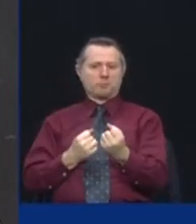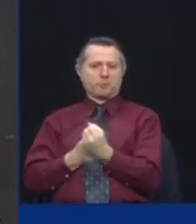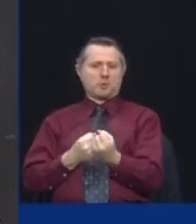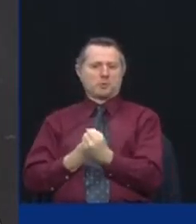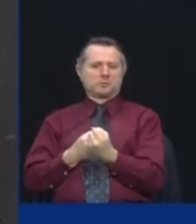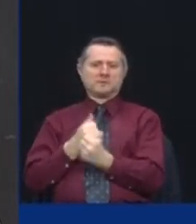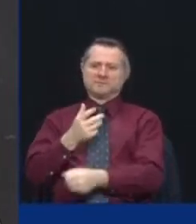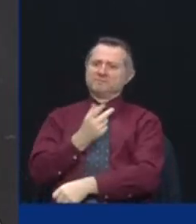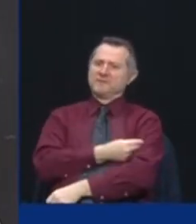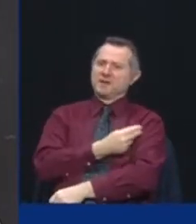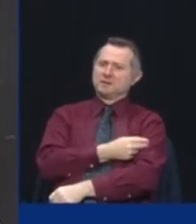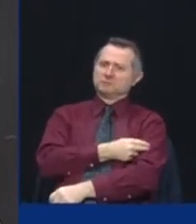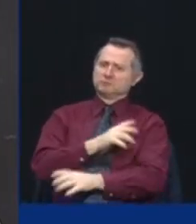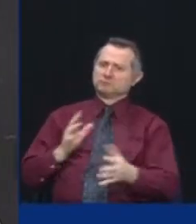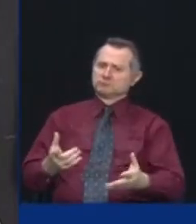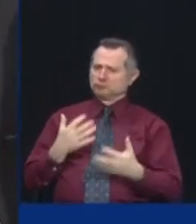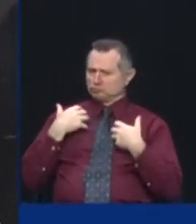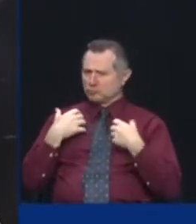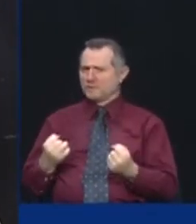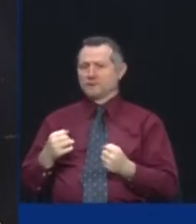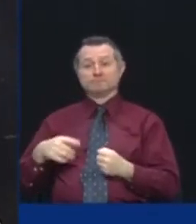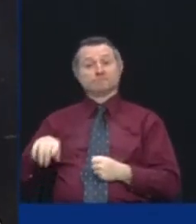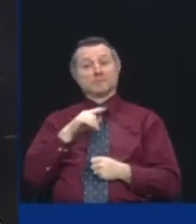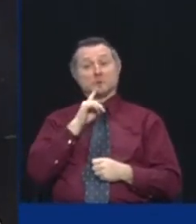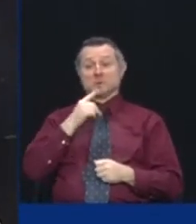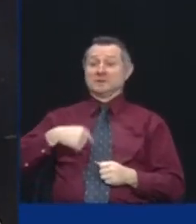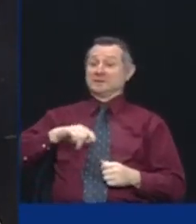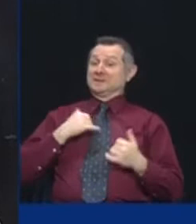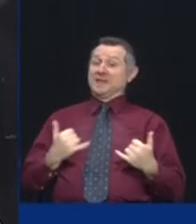TOGETHER WITH MAJOR LEAGUE BASEBALL TO SUPPORT VACCINATIONS